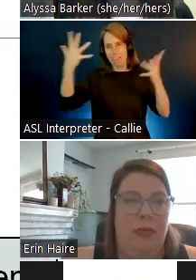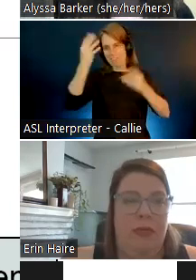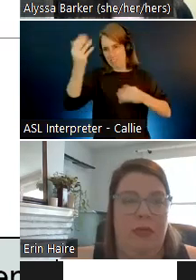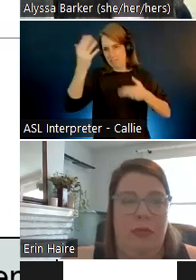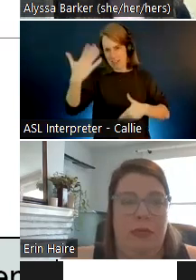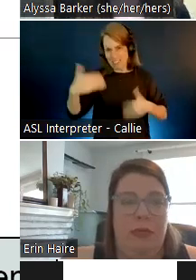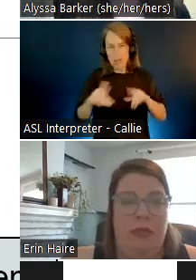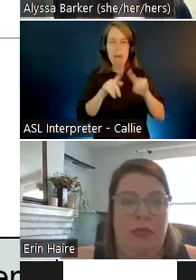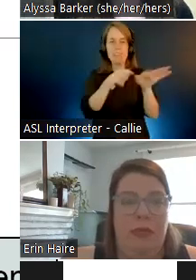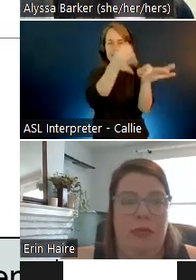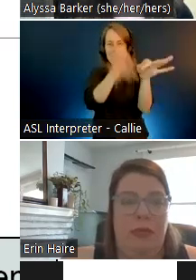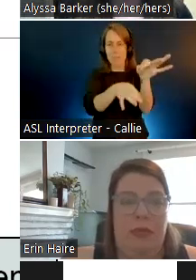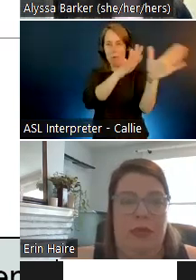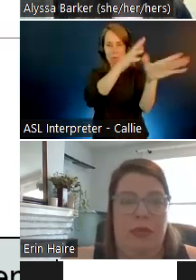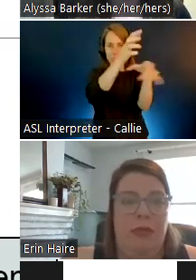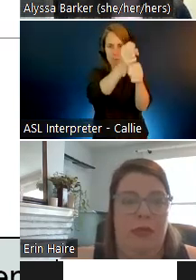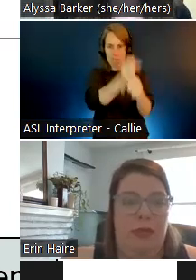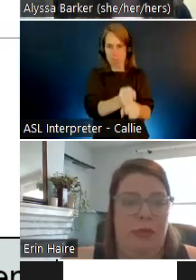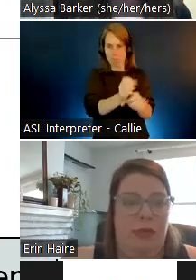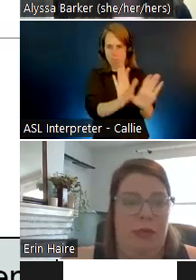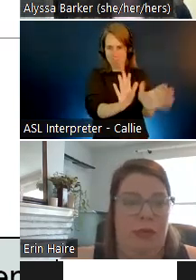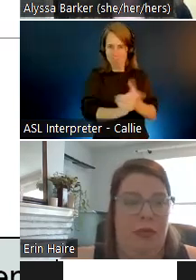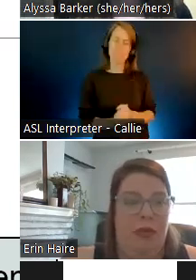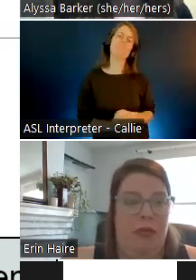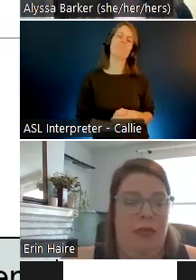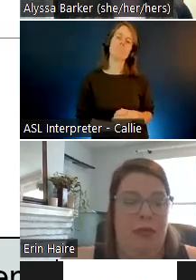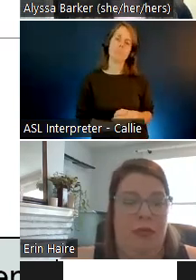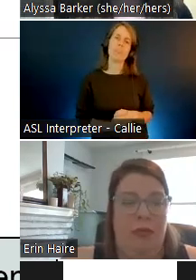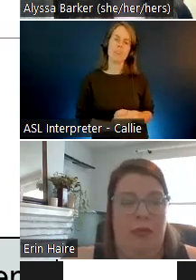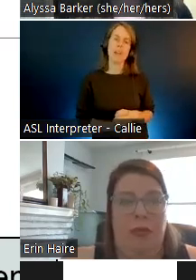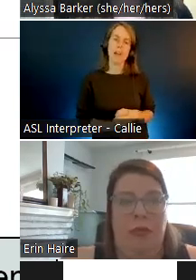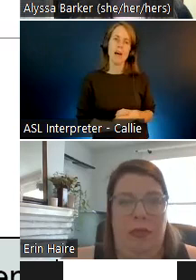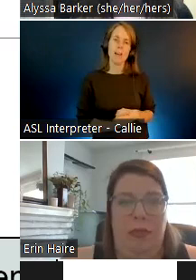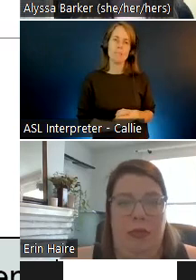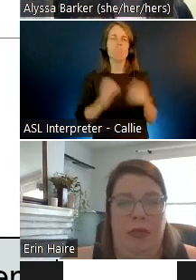the simplified version um and i think there there are a lot more other resources out there if you'll